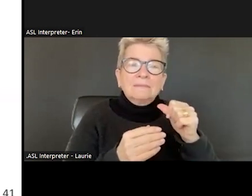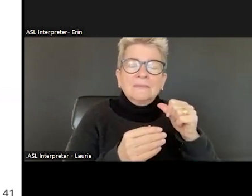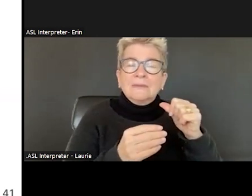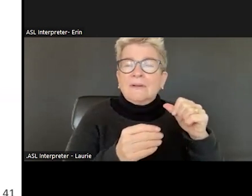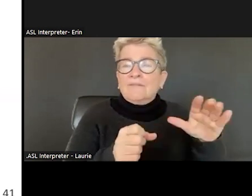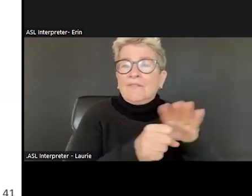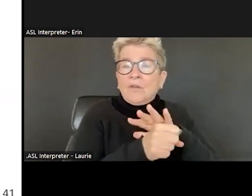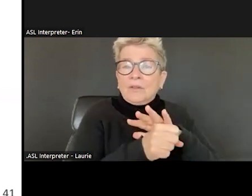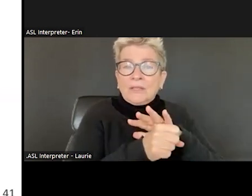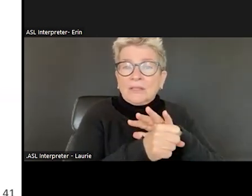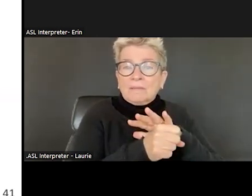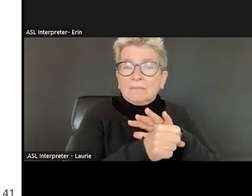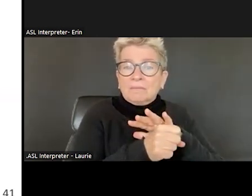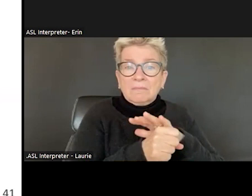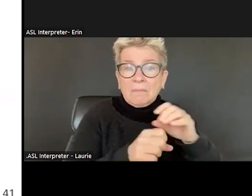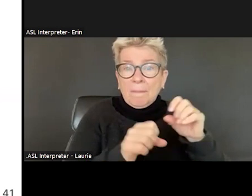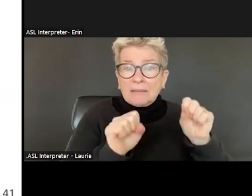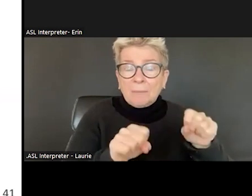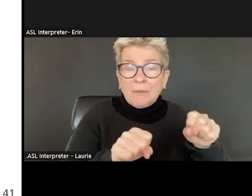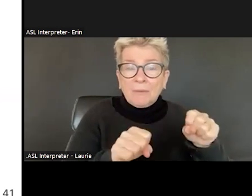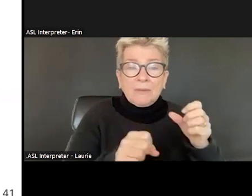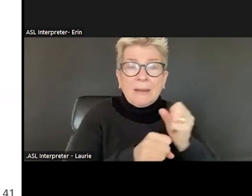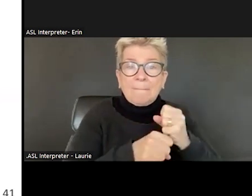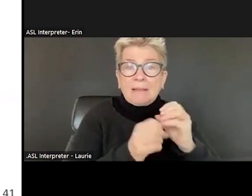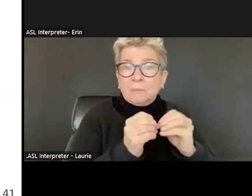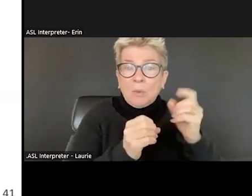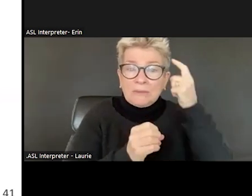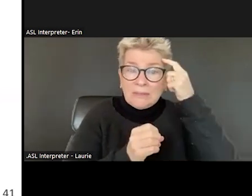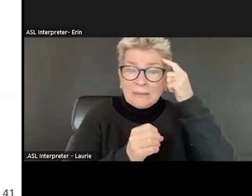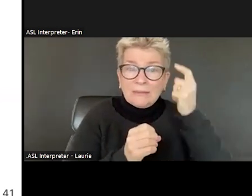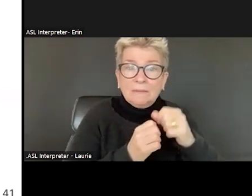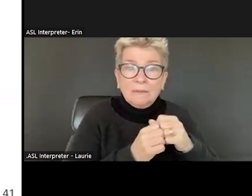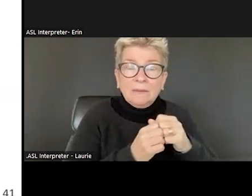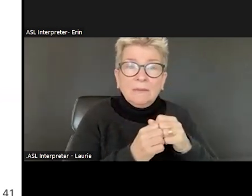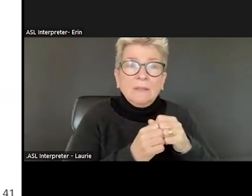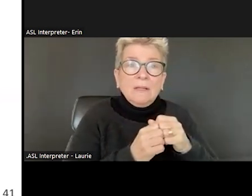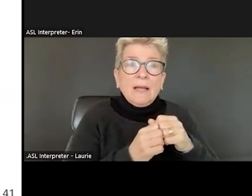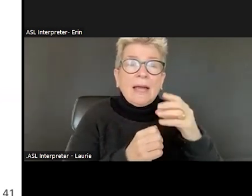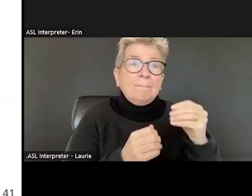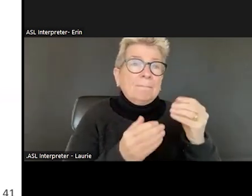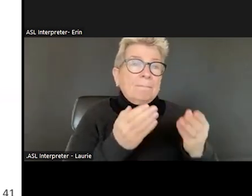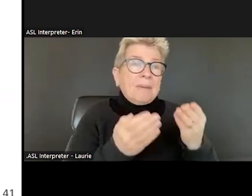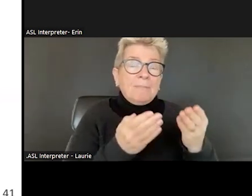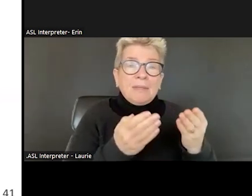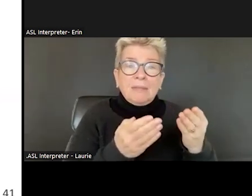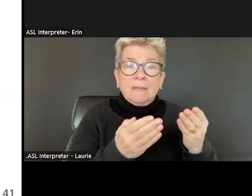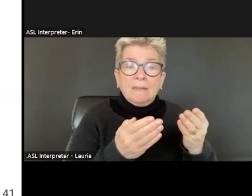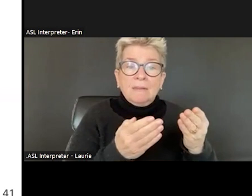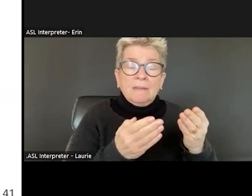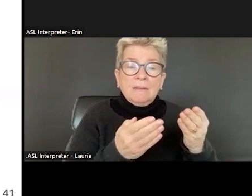of possibility right? Makes more sense. And maybe those are the not the most high